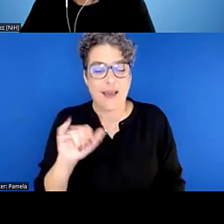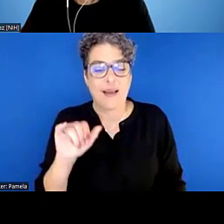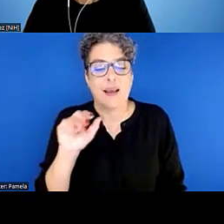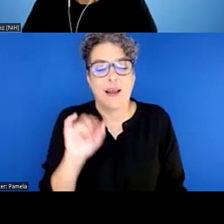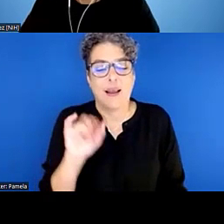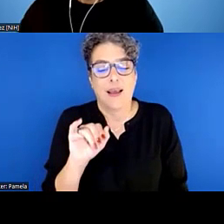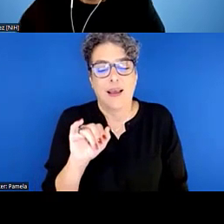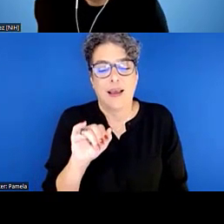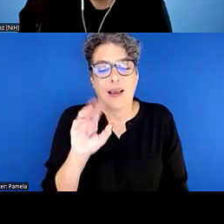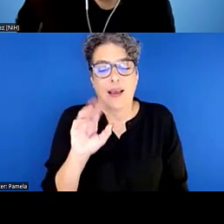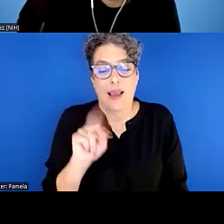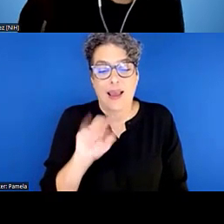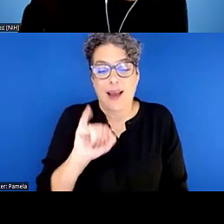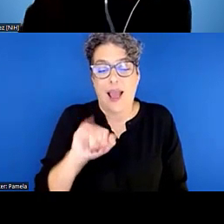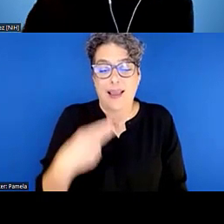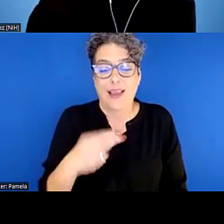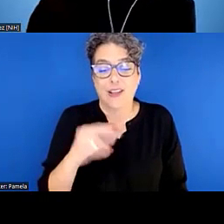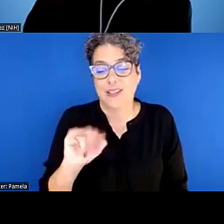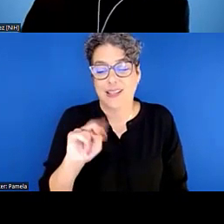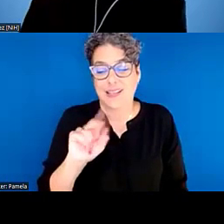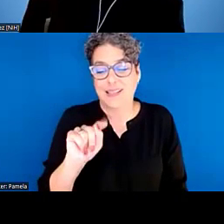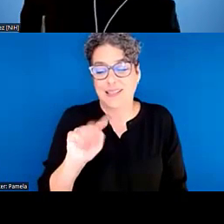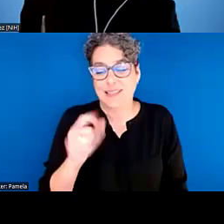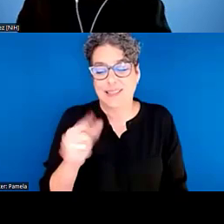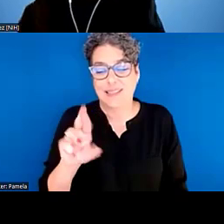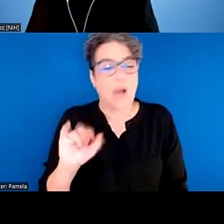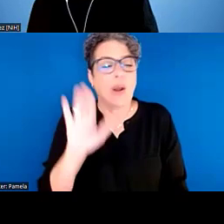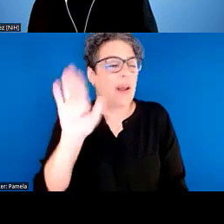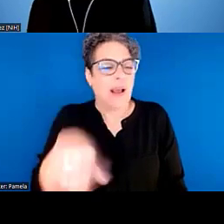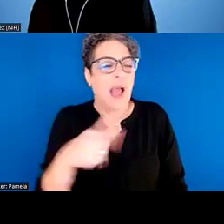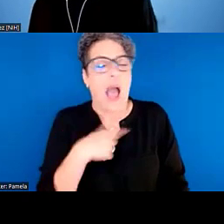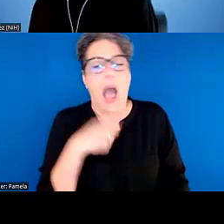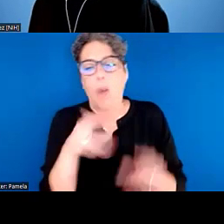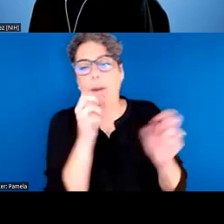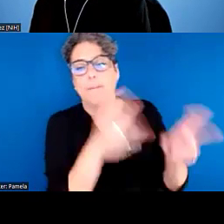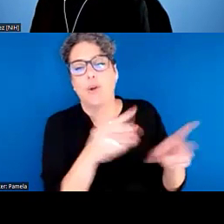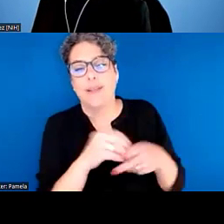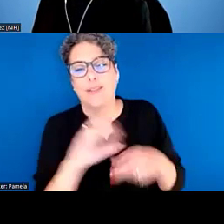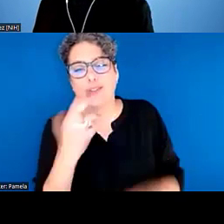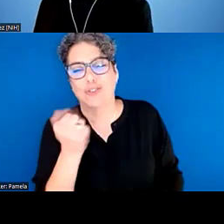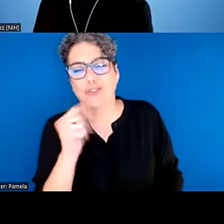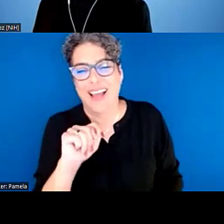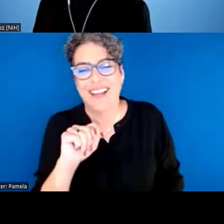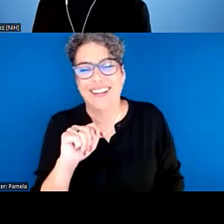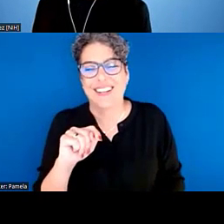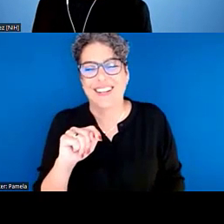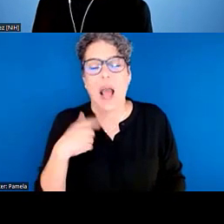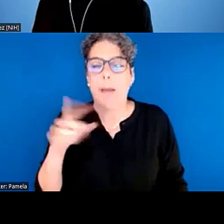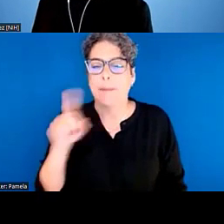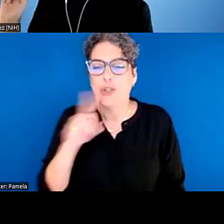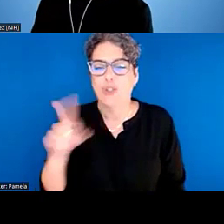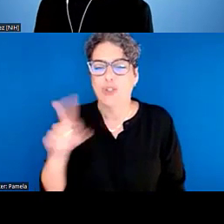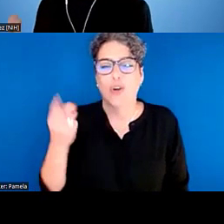Elyse Sullivan: That's what it is. Dr. Patricia Valdez: Put it in the chat. Elyse Sullivan: Yeah, we'll find it and put it in the chat. I'm sure Christine can help us with that. Dr. Patricia Valdez: It's actually ..